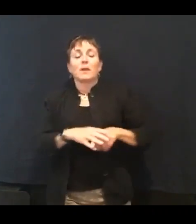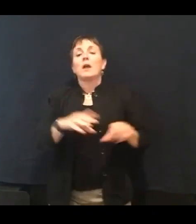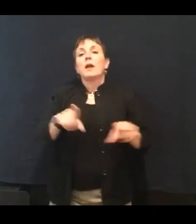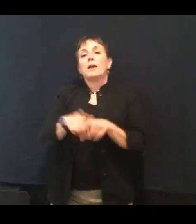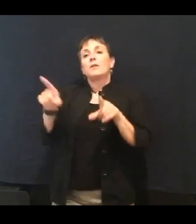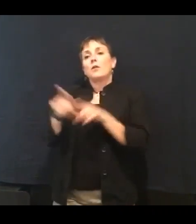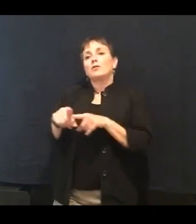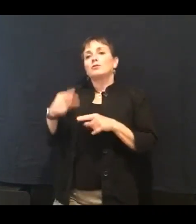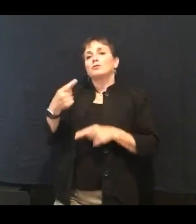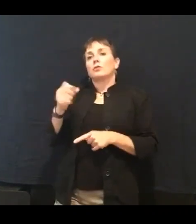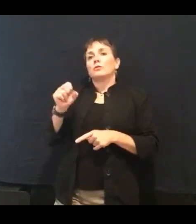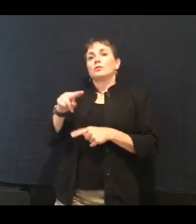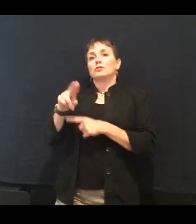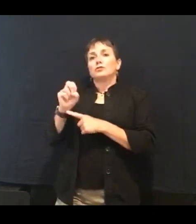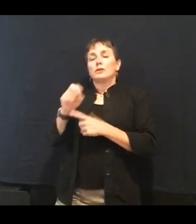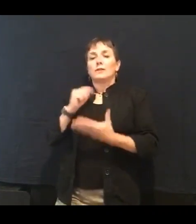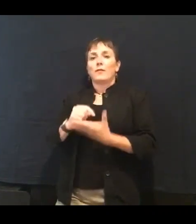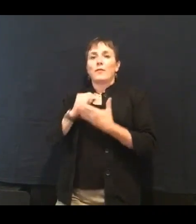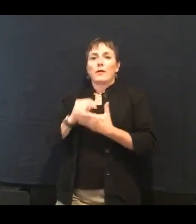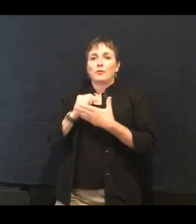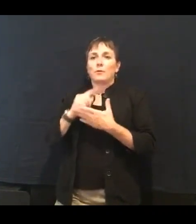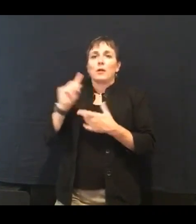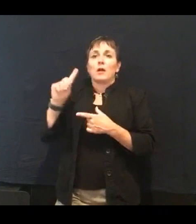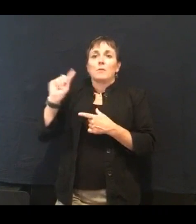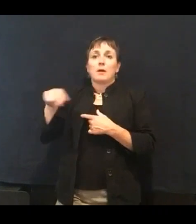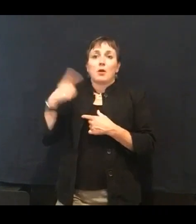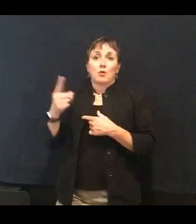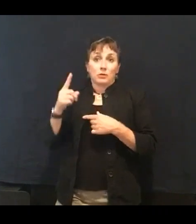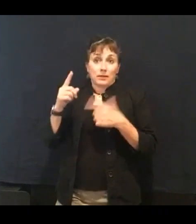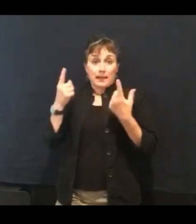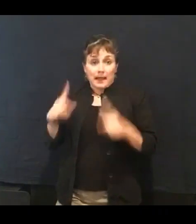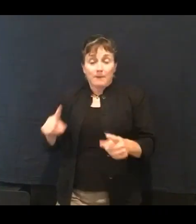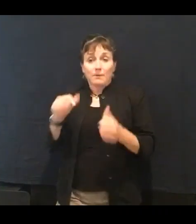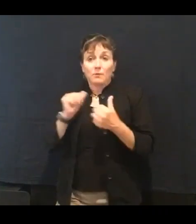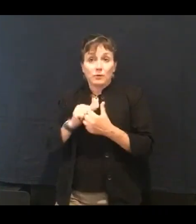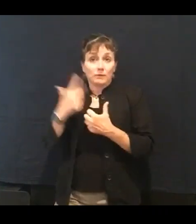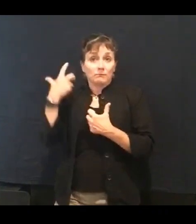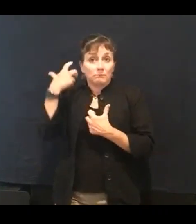therapy can only be delivered by localized injections at each target site.